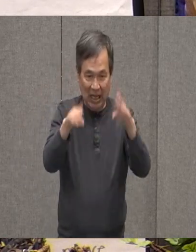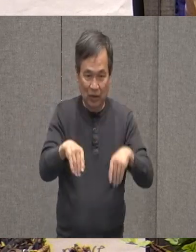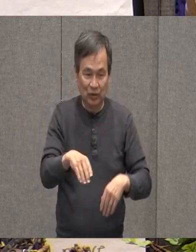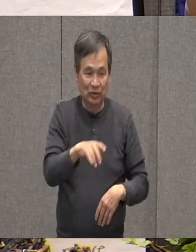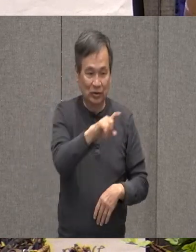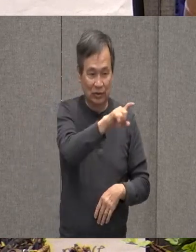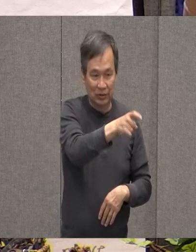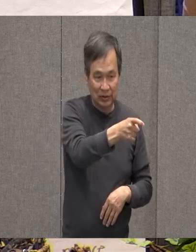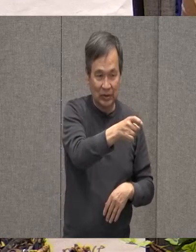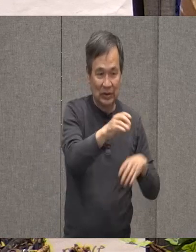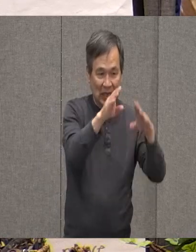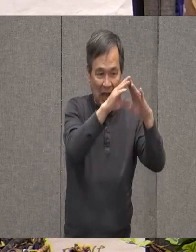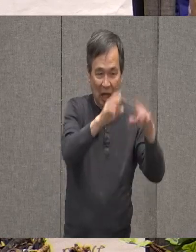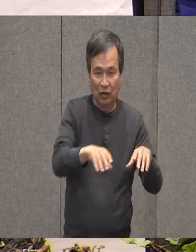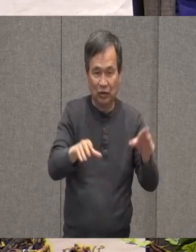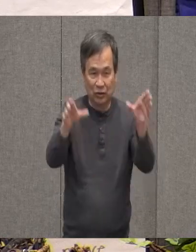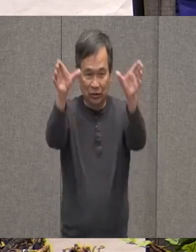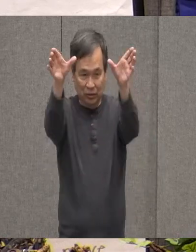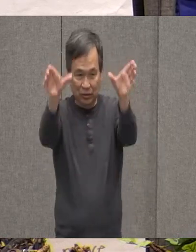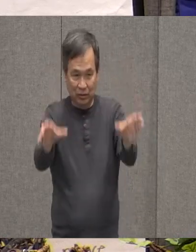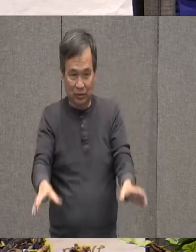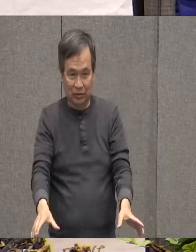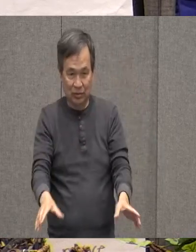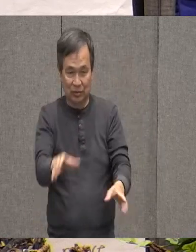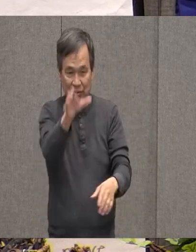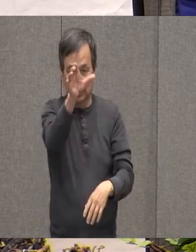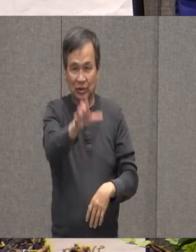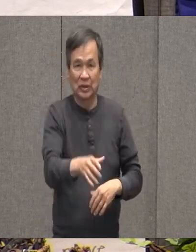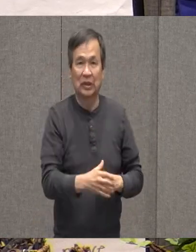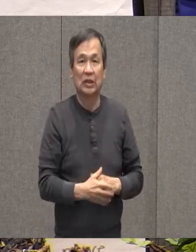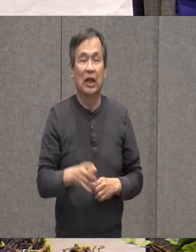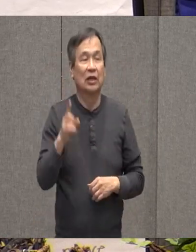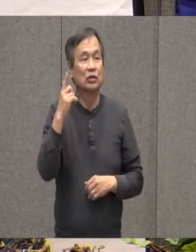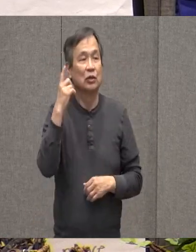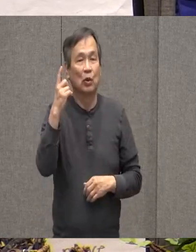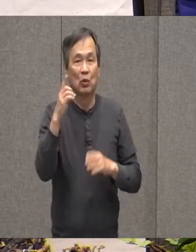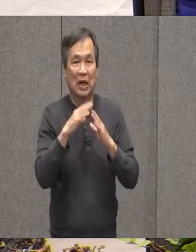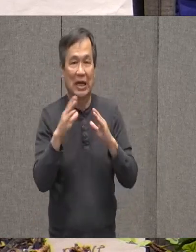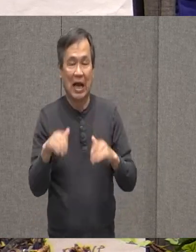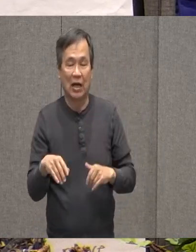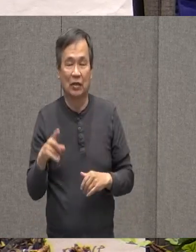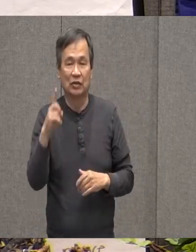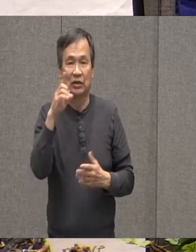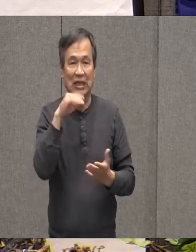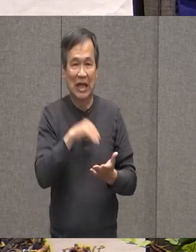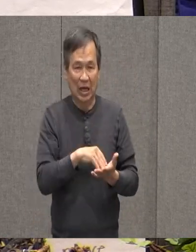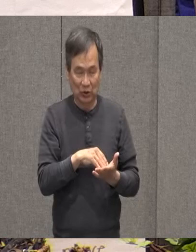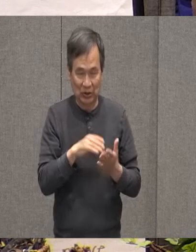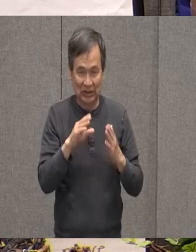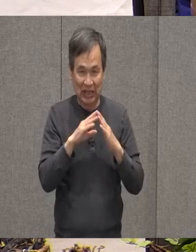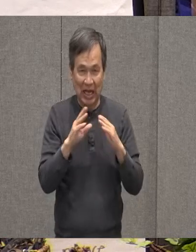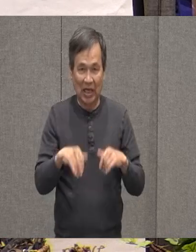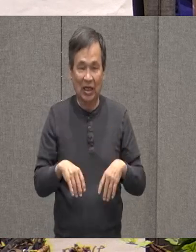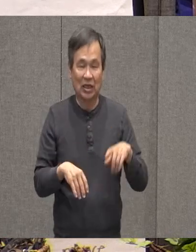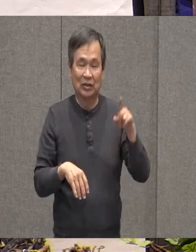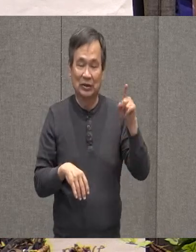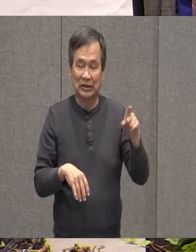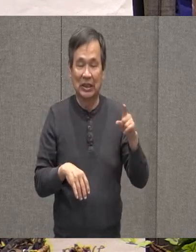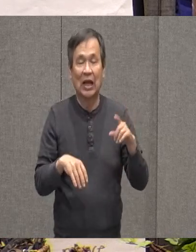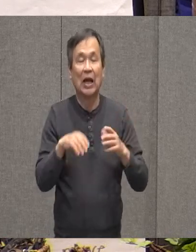So we have our ones house, our thousands house and our millions house.